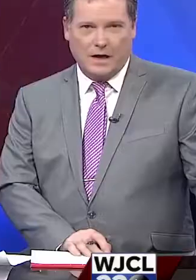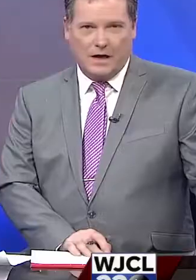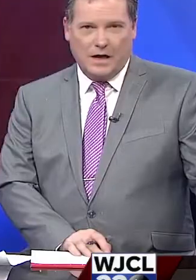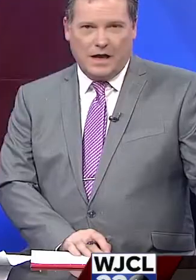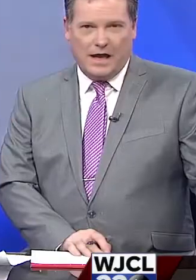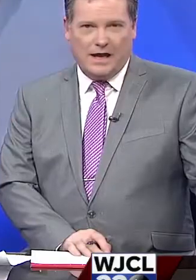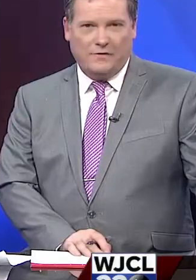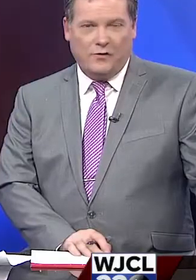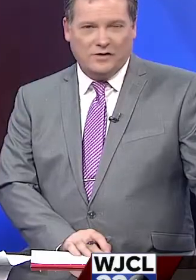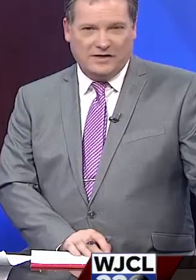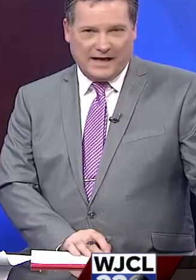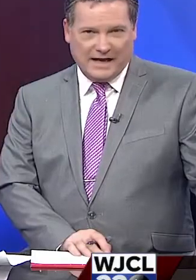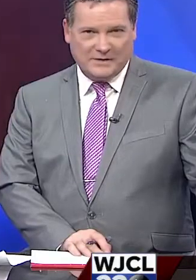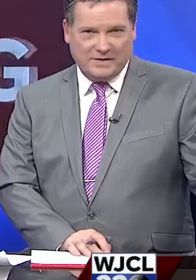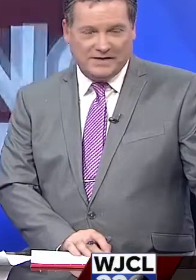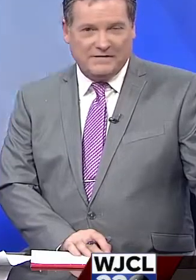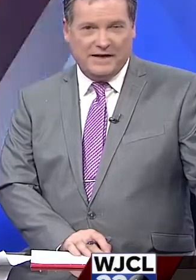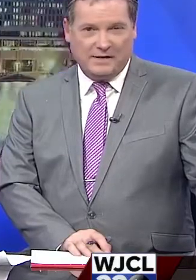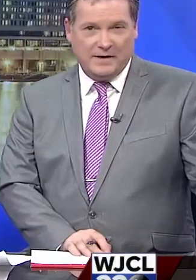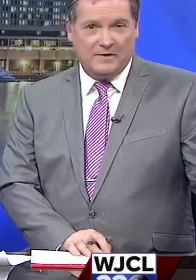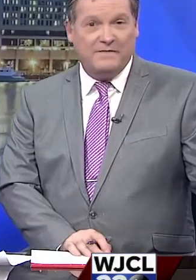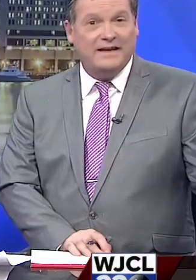CLEAN THOSE CAMERAS. THANK YOU.